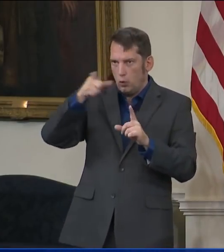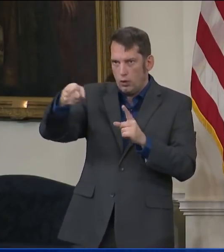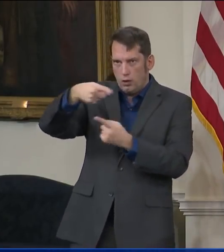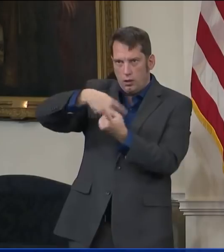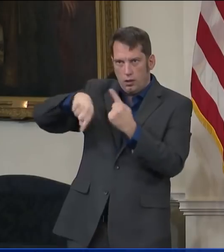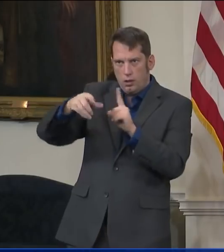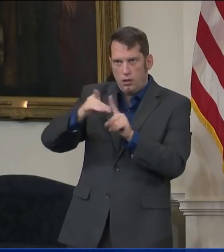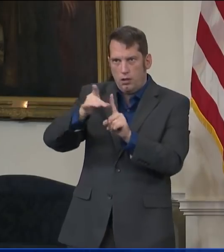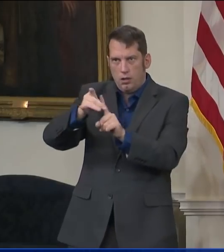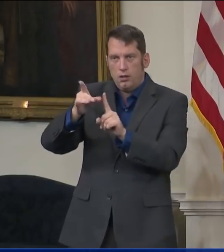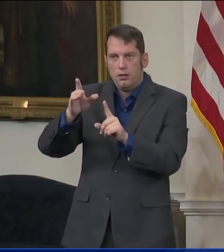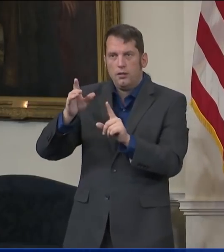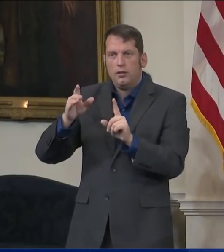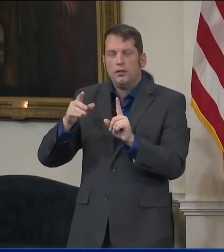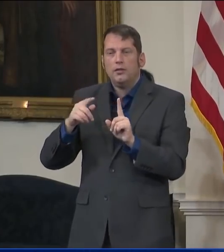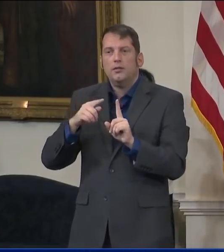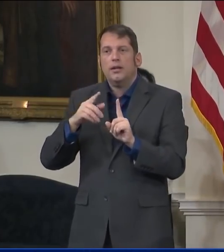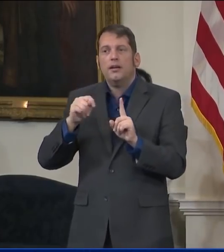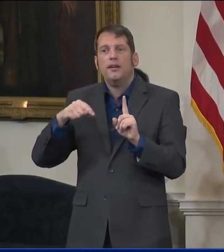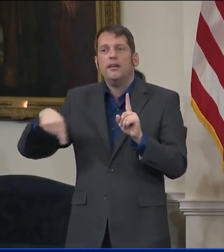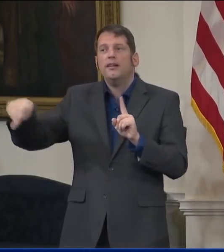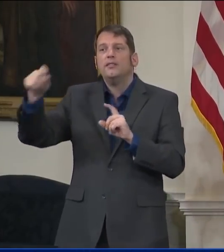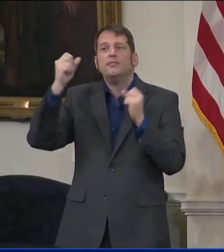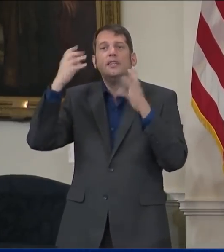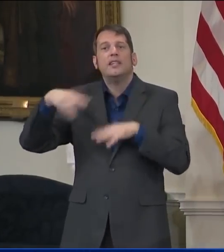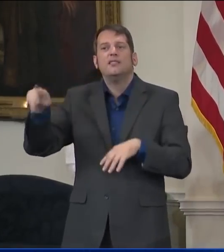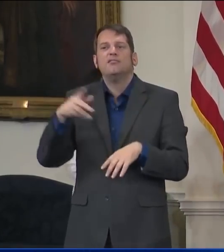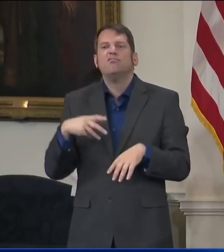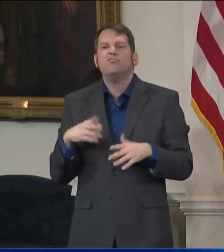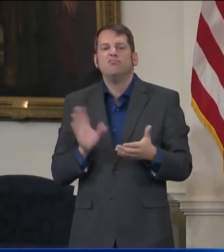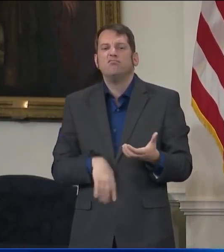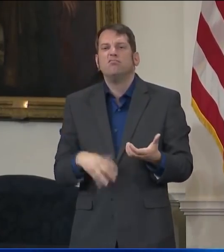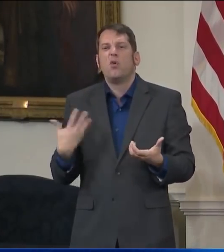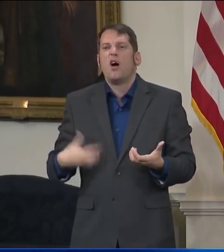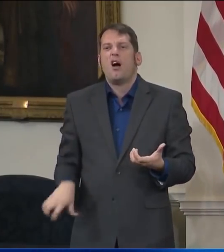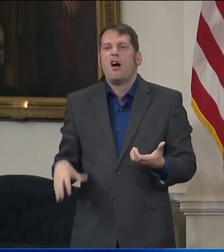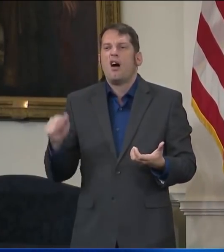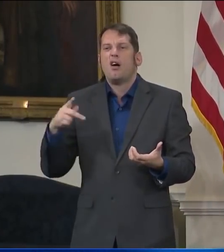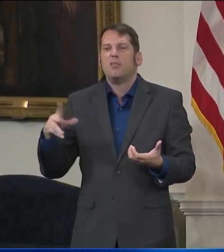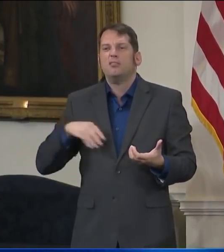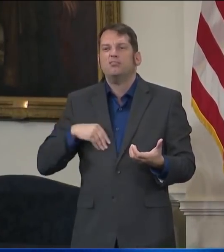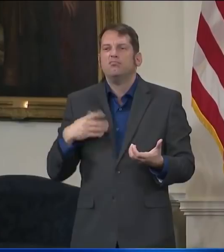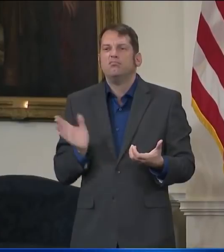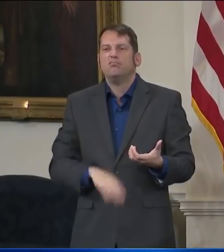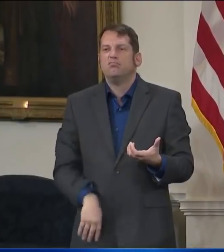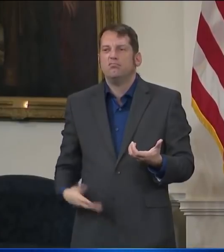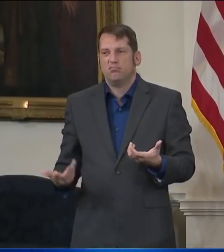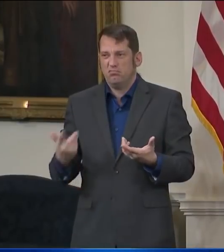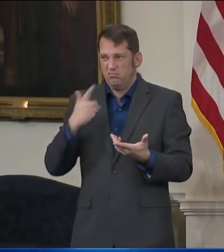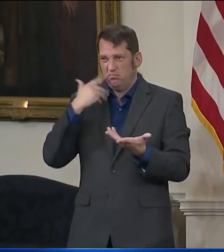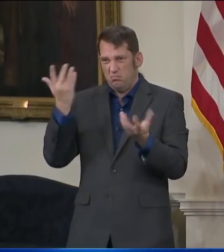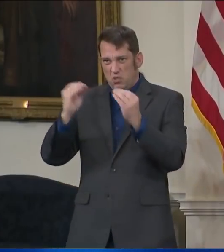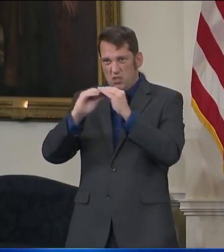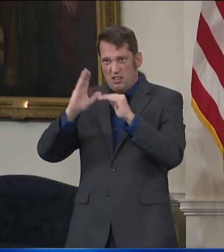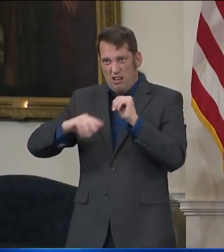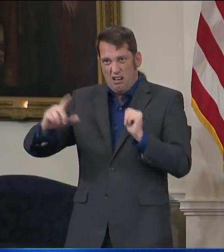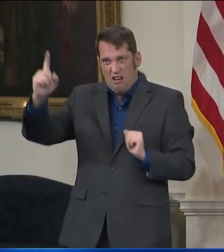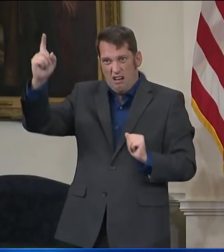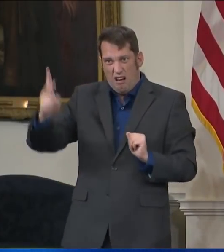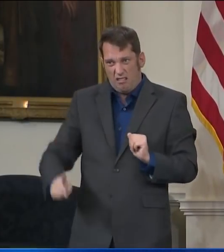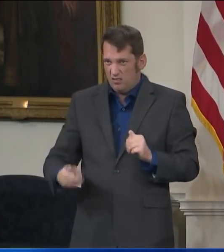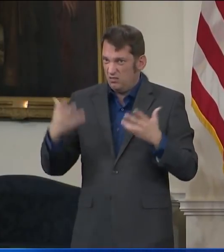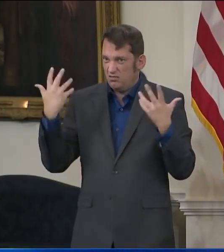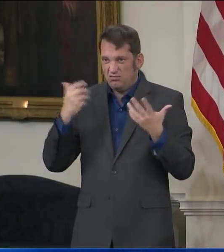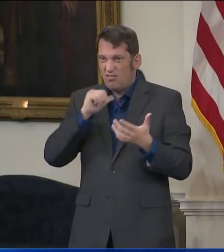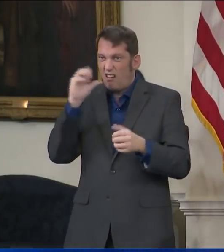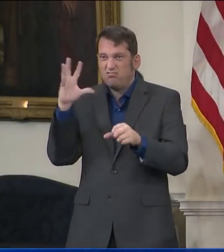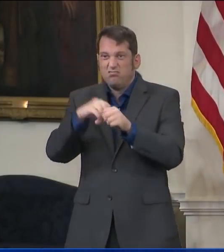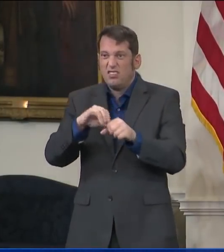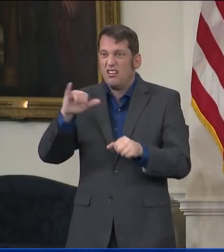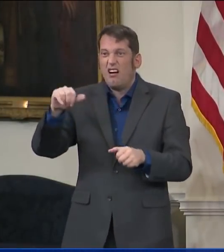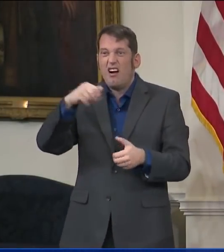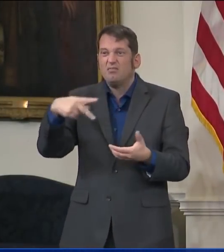IS THAT SO MANY PEOPLE REFUSE TO GIVE THE INFORMATION AND SO IT’S LIKE HALF THE PEOPLE SOMEWHERE A LITTLE MORE THAN HALF THAT WE CONTACT THEM.